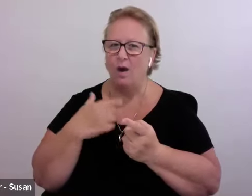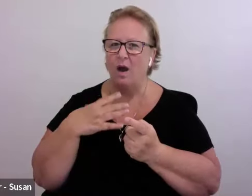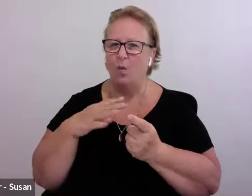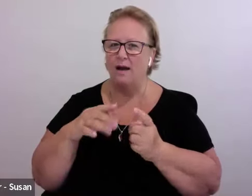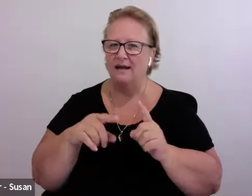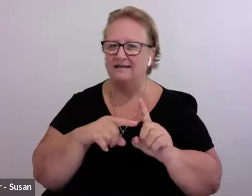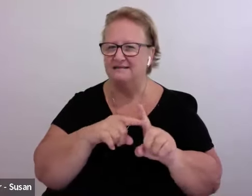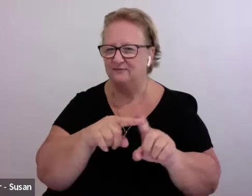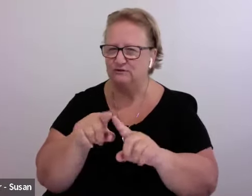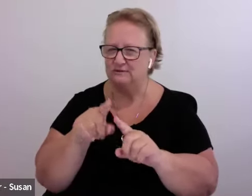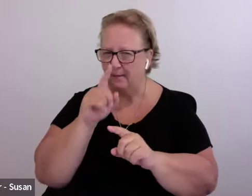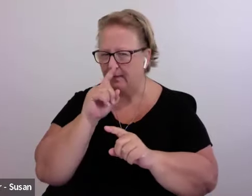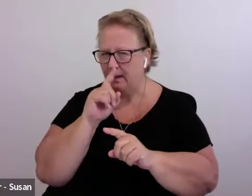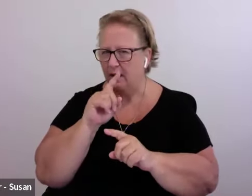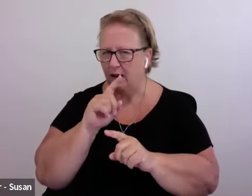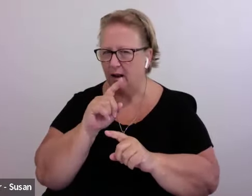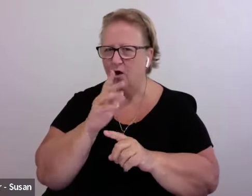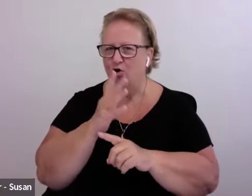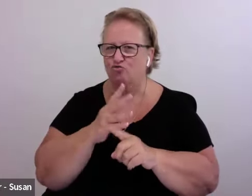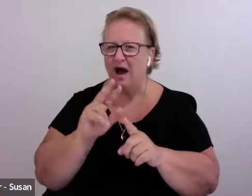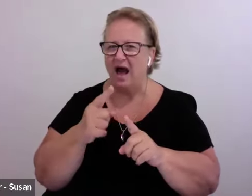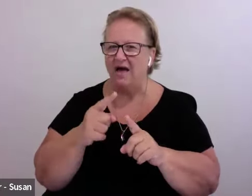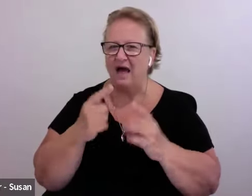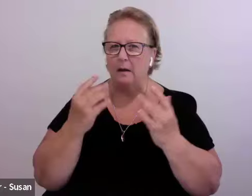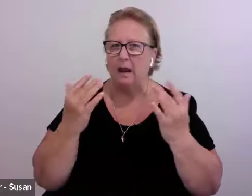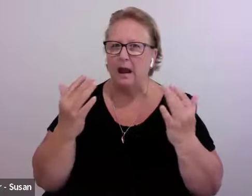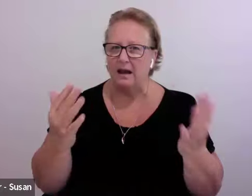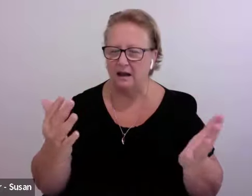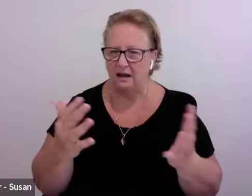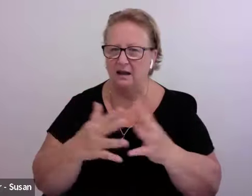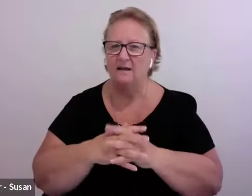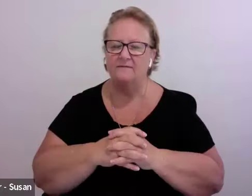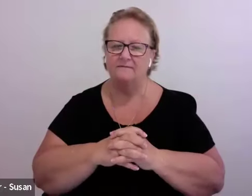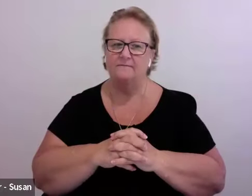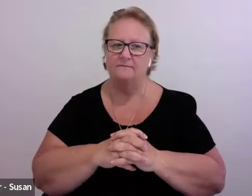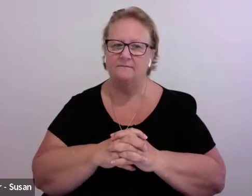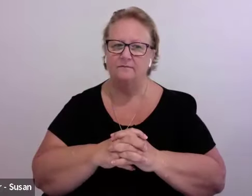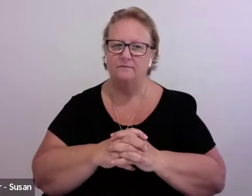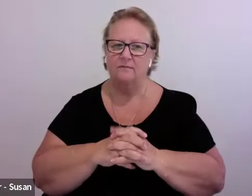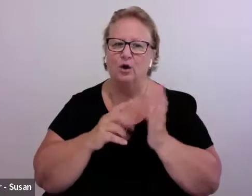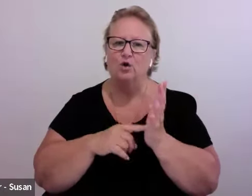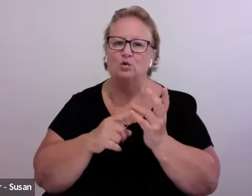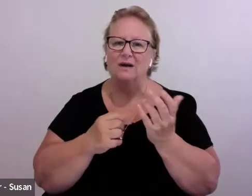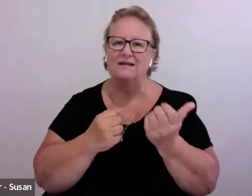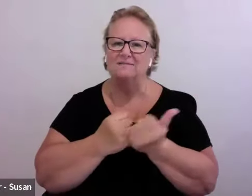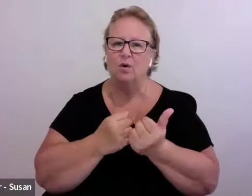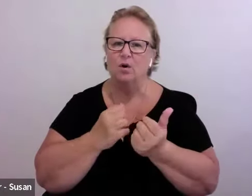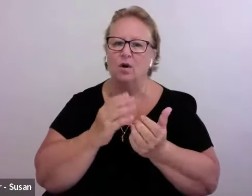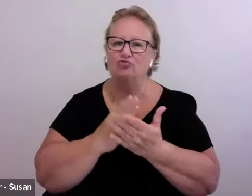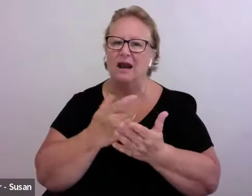does the NDRP have this rule? I guess one of the things that we're looking for is depth of partnership rather